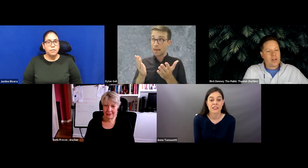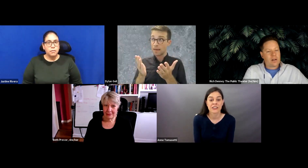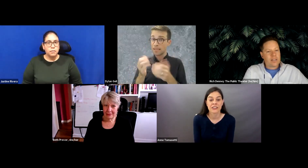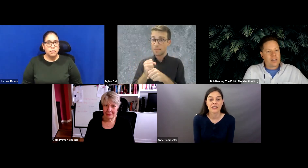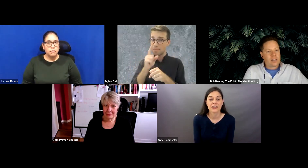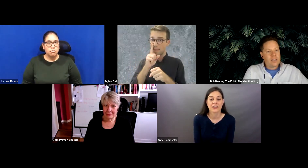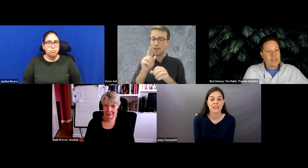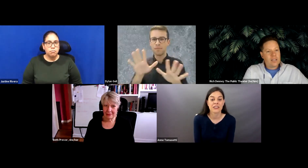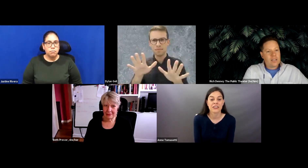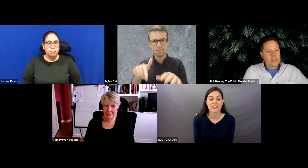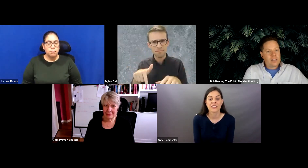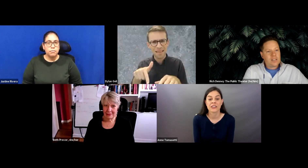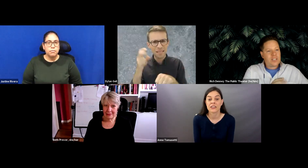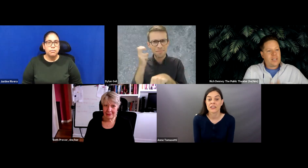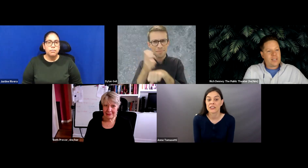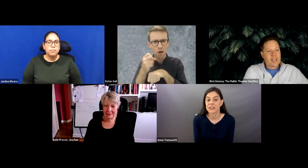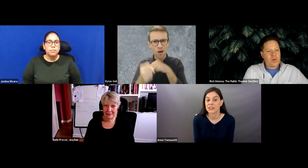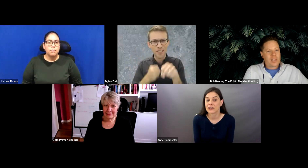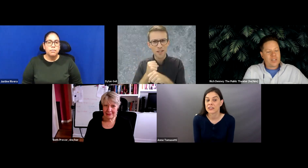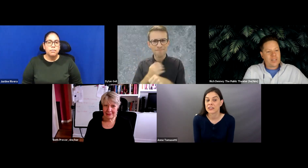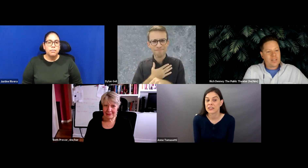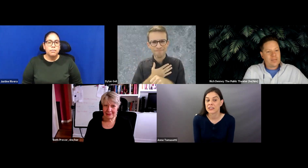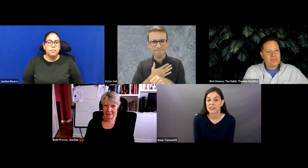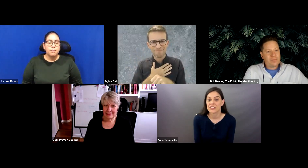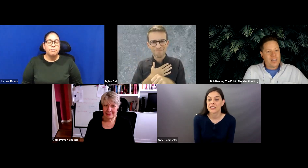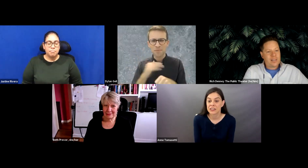been a hard year, just need to take a moment and just breathe.